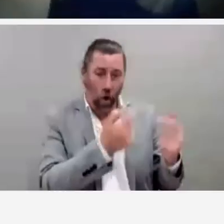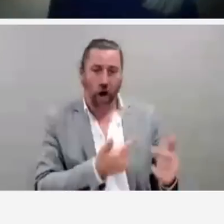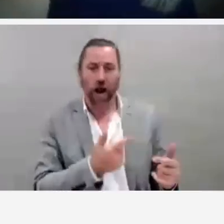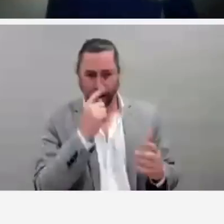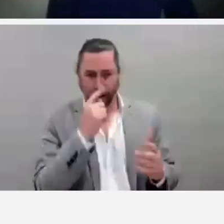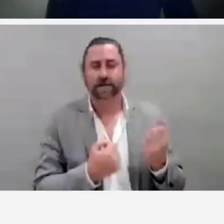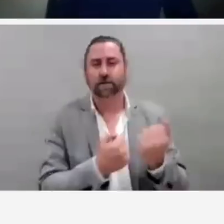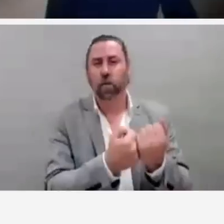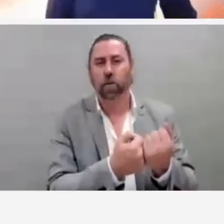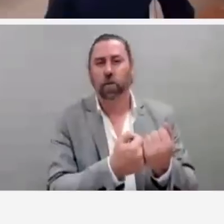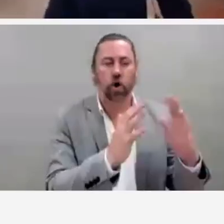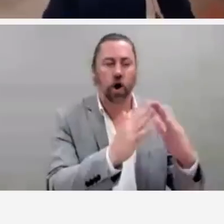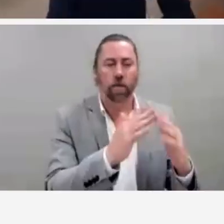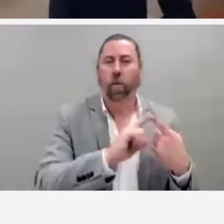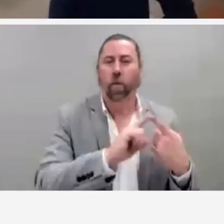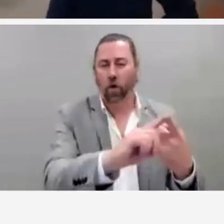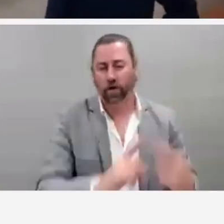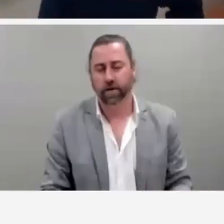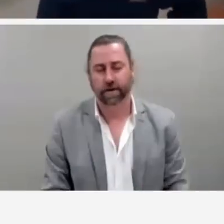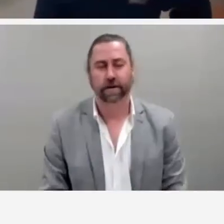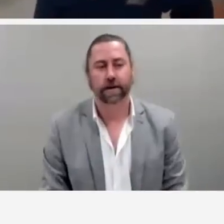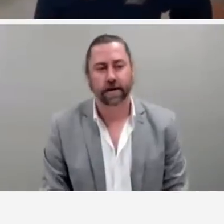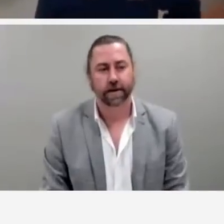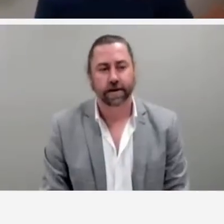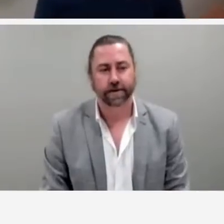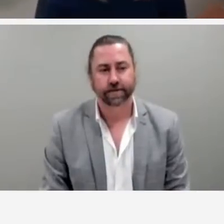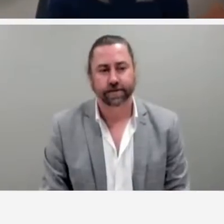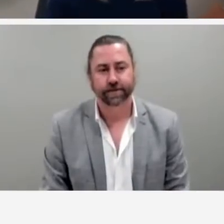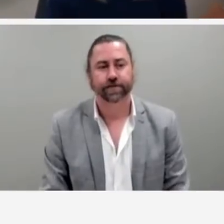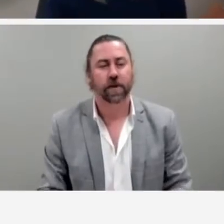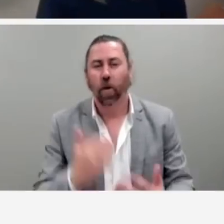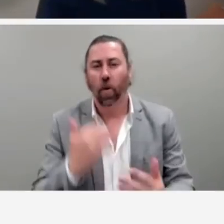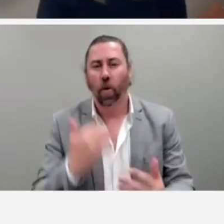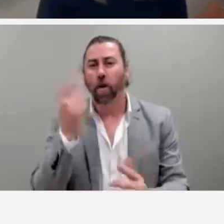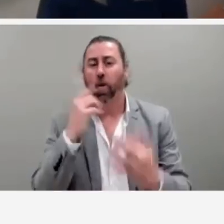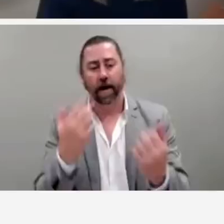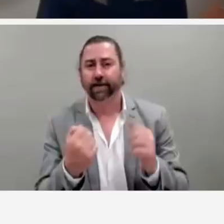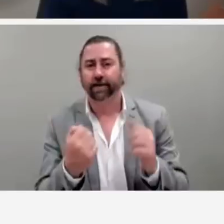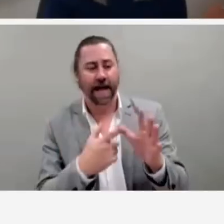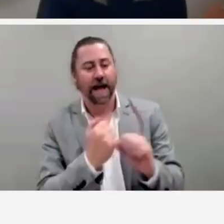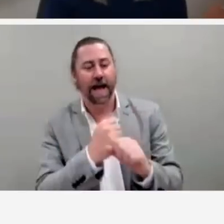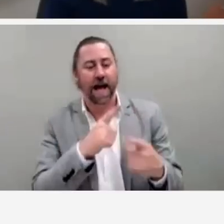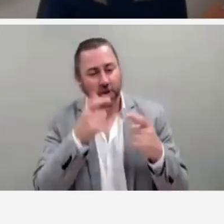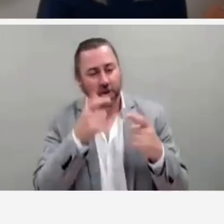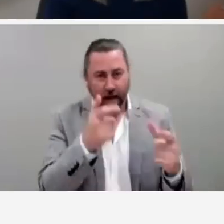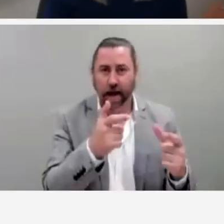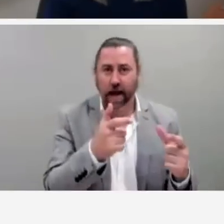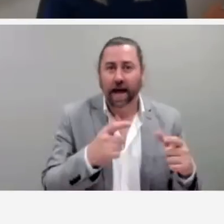I think though having said all that that there will always be elements that aged care will look a bit different to NDIS.